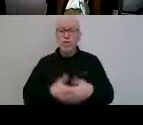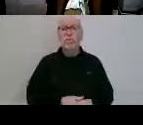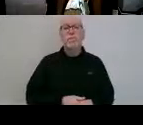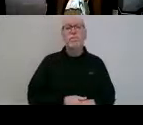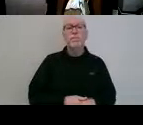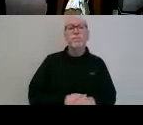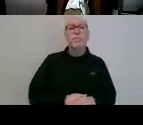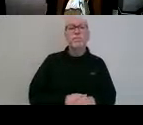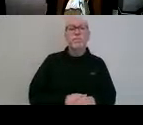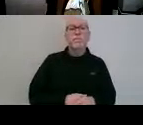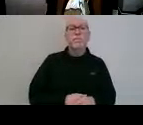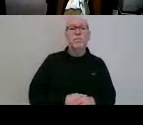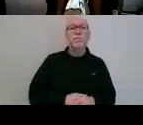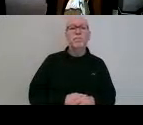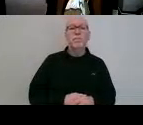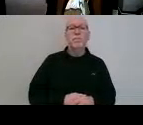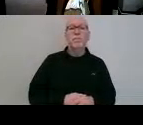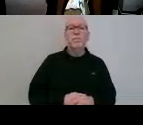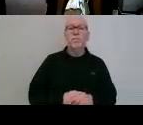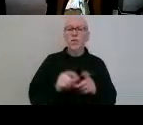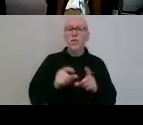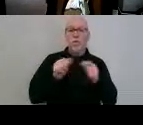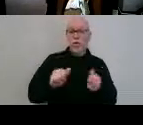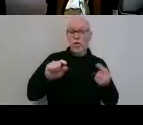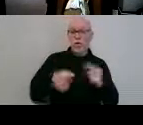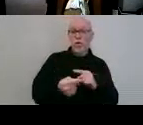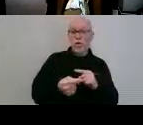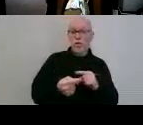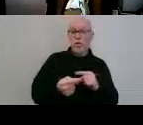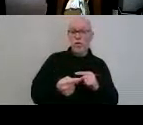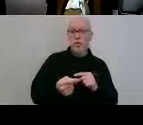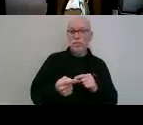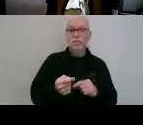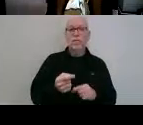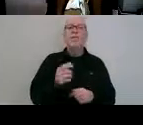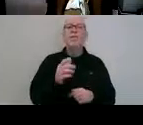Oh, oh my God! Words that can hurt and sometimes divide.